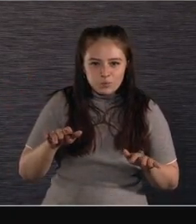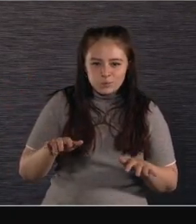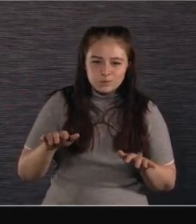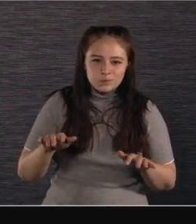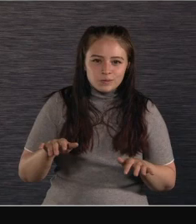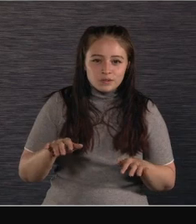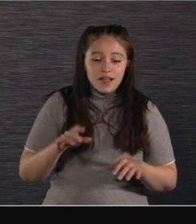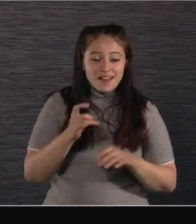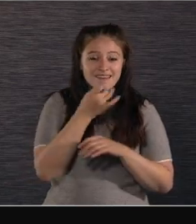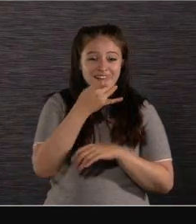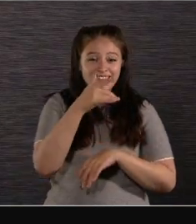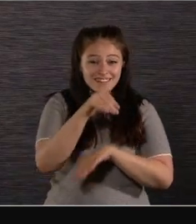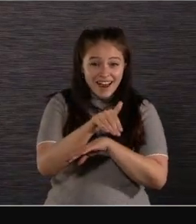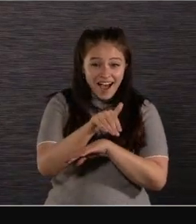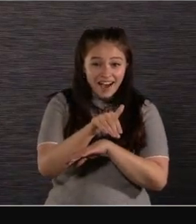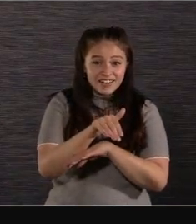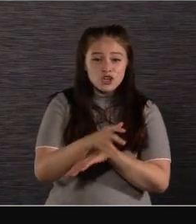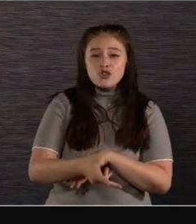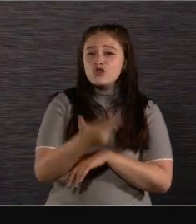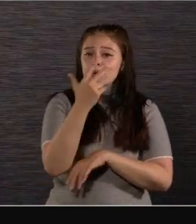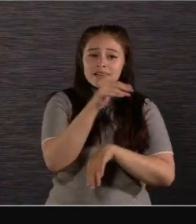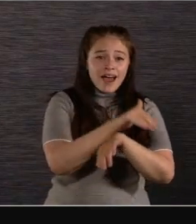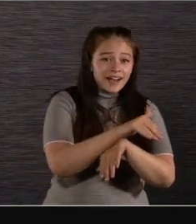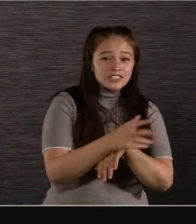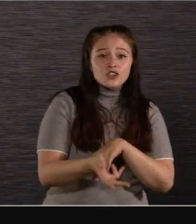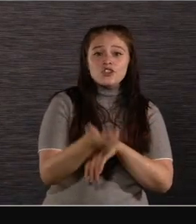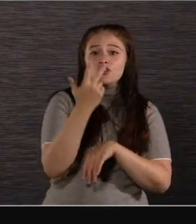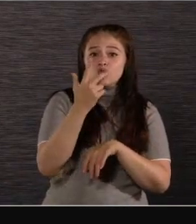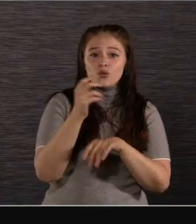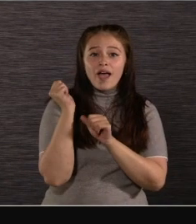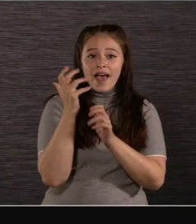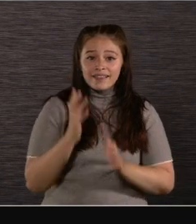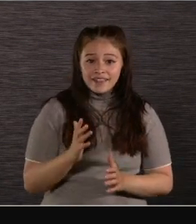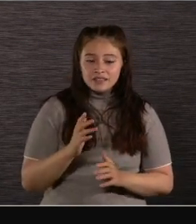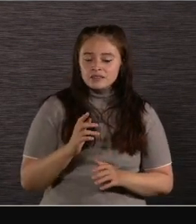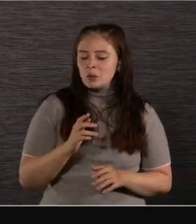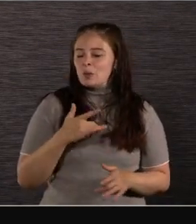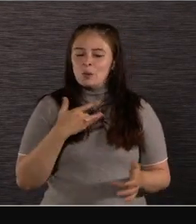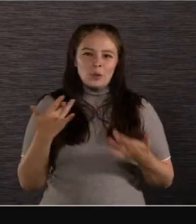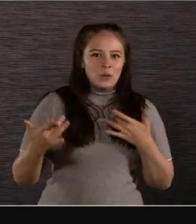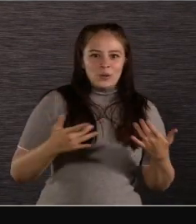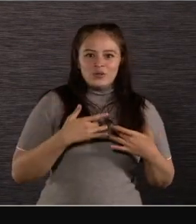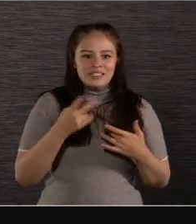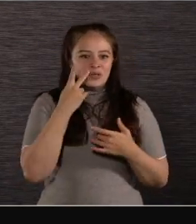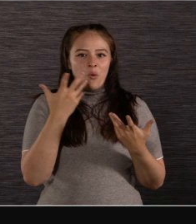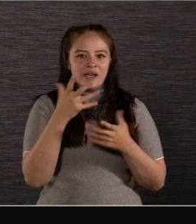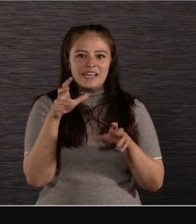Light the Night. Three nights, three athletes. I can't wait to see what we can do with